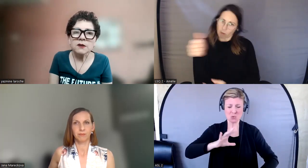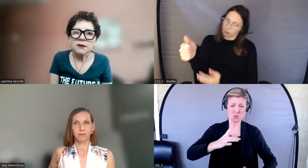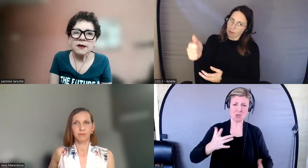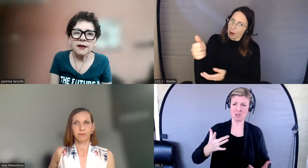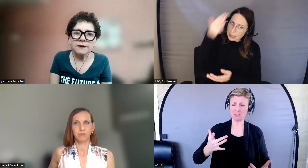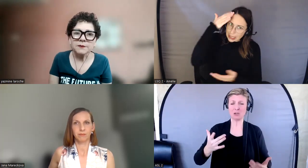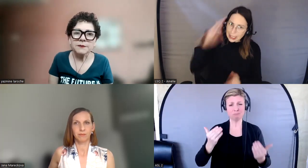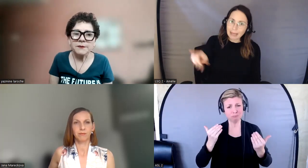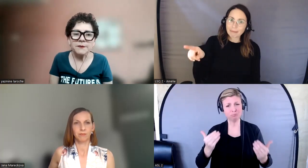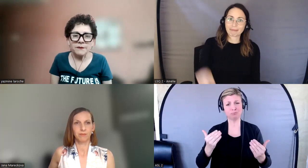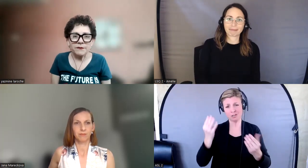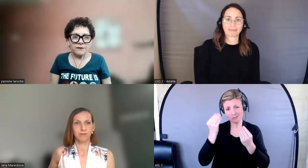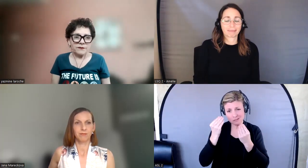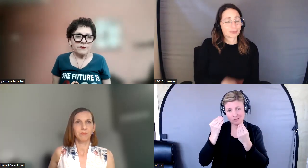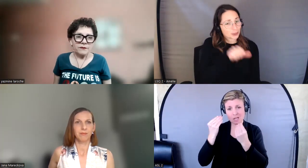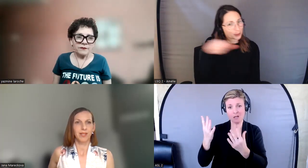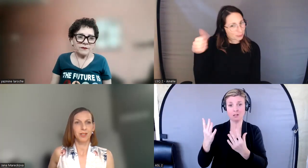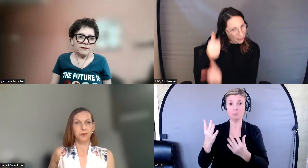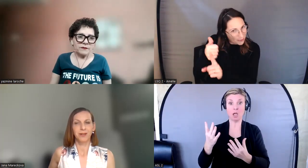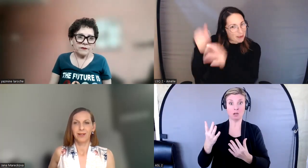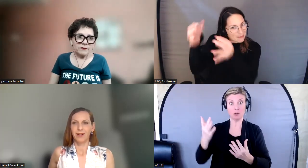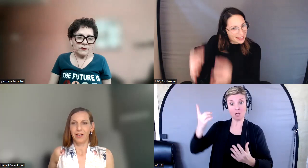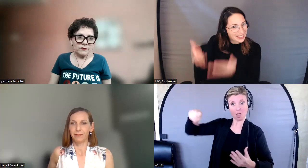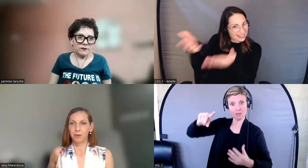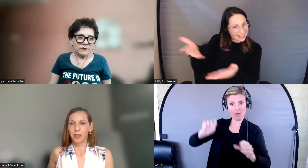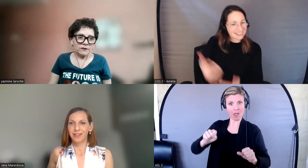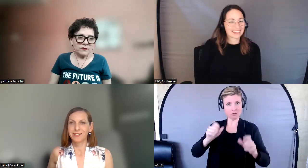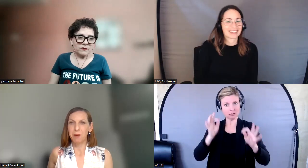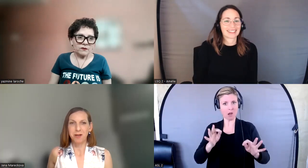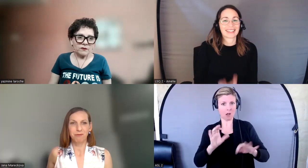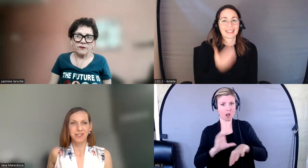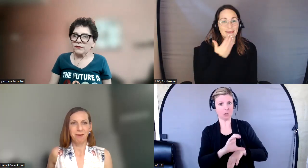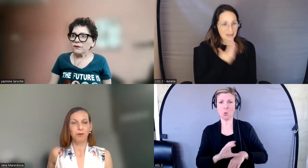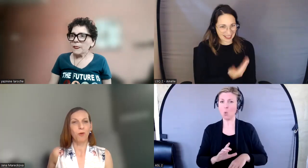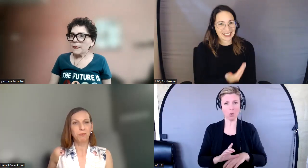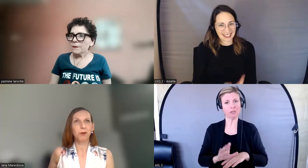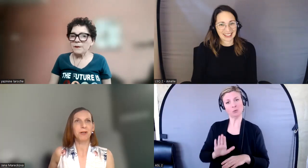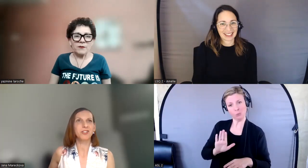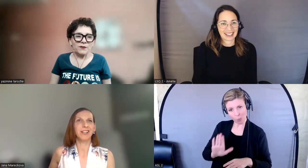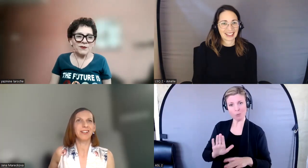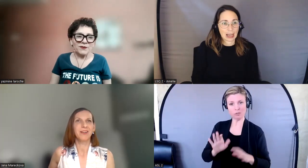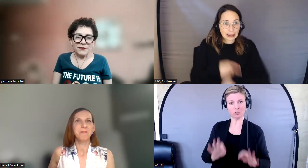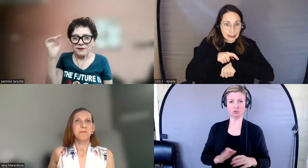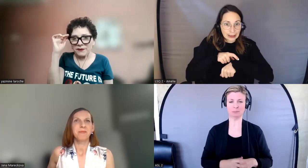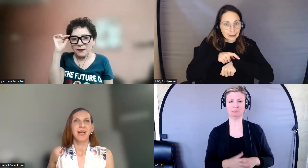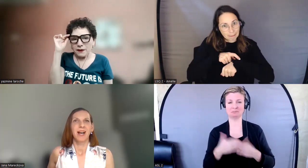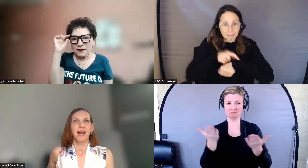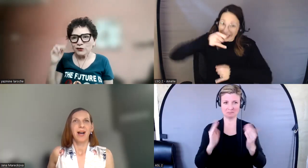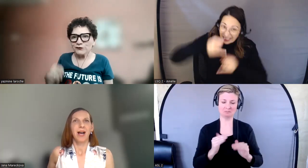you can decide that thank you um looking at the time we have time for one more question